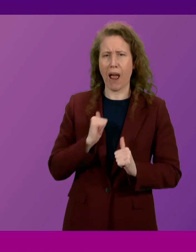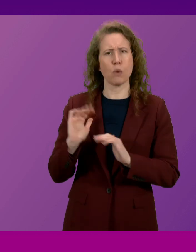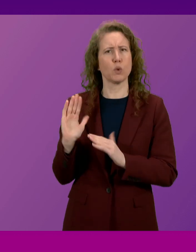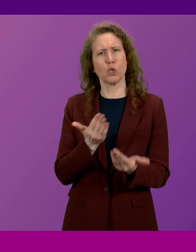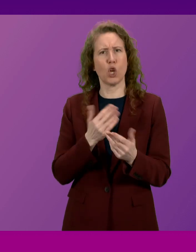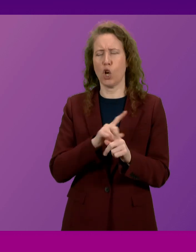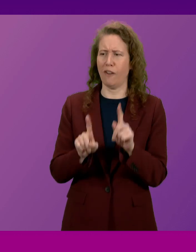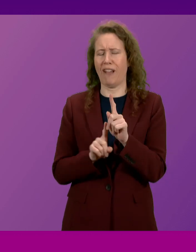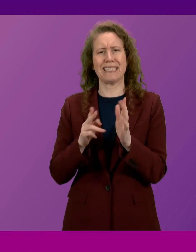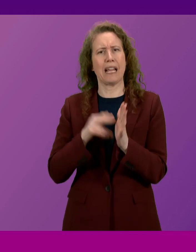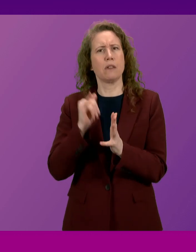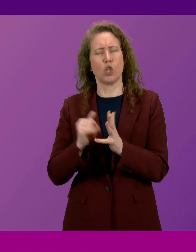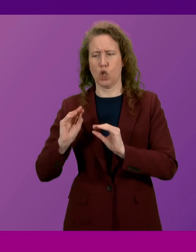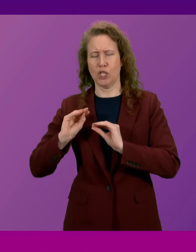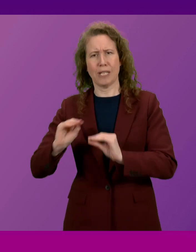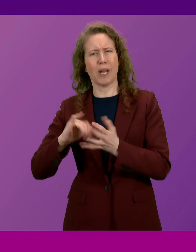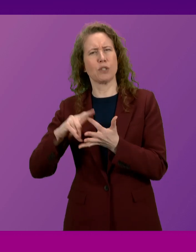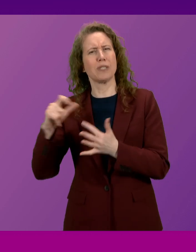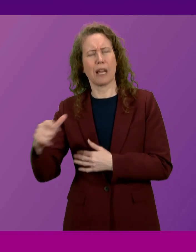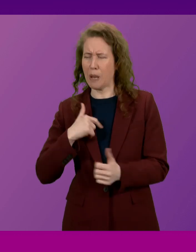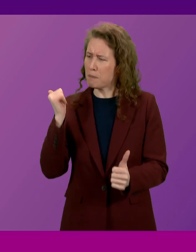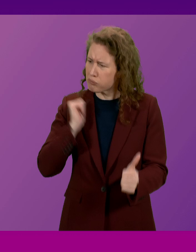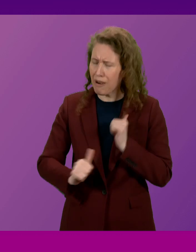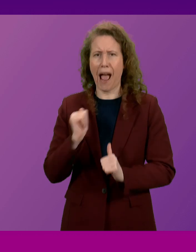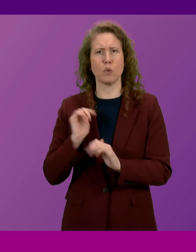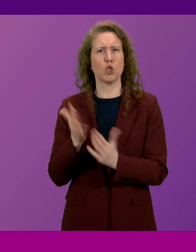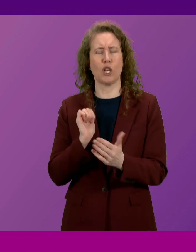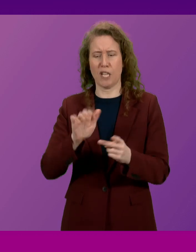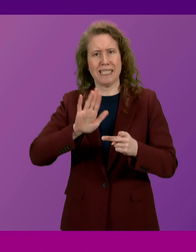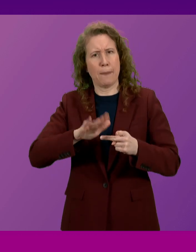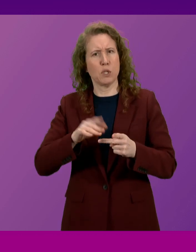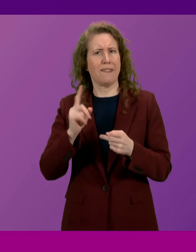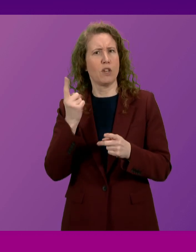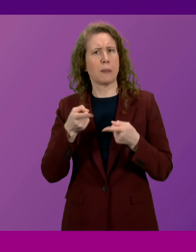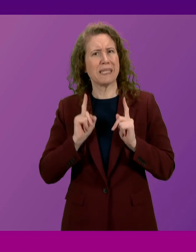Nicola Sturgeon’s education secretary and Deputy First Minister—he should remember that there has